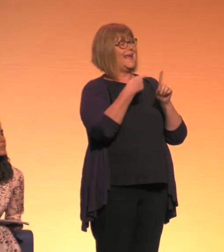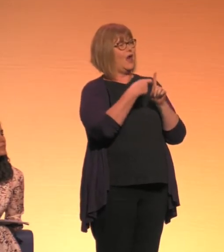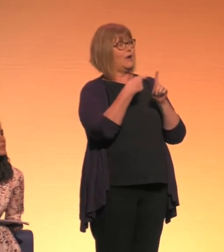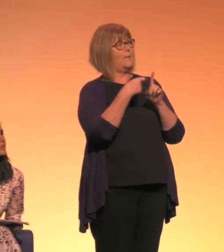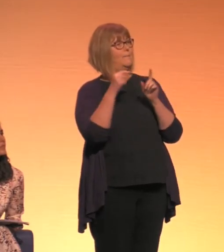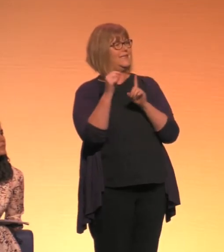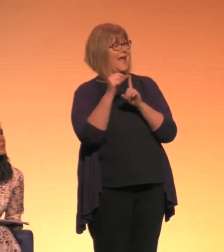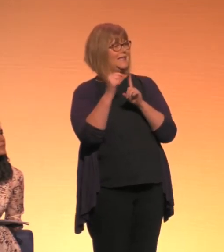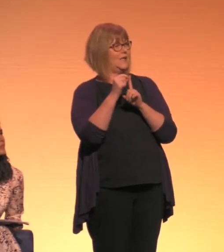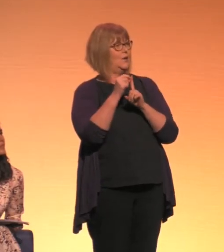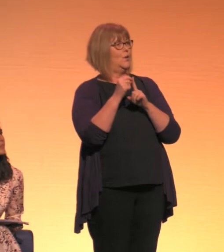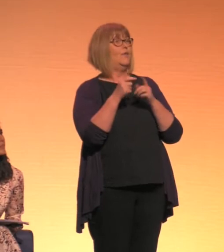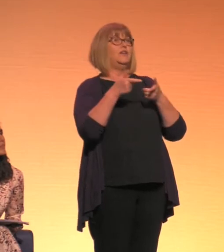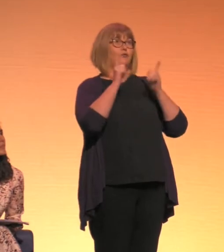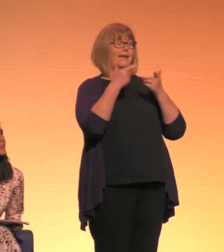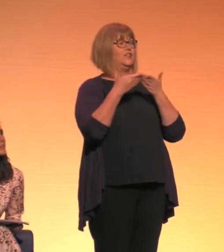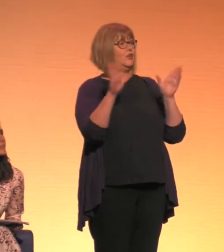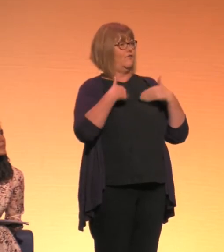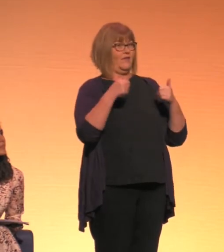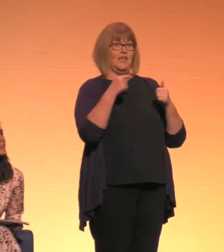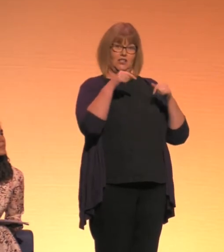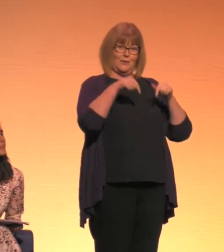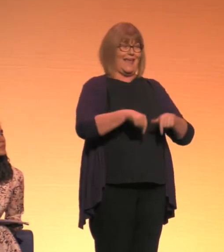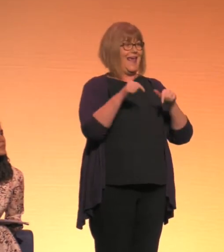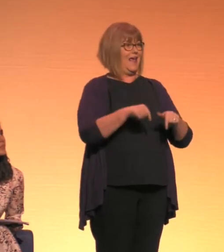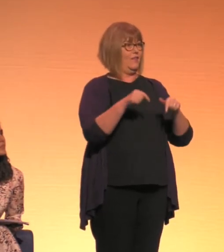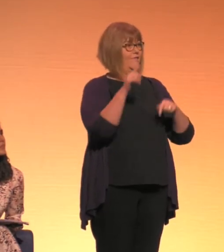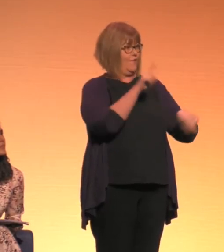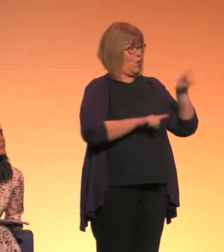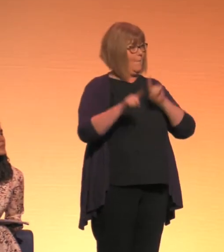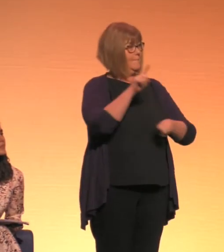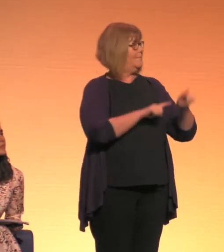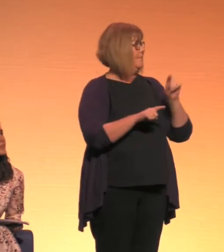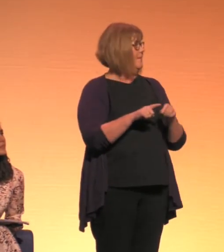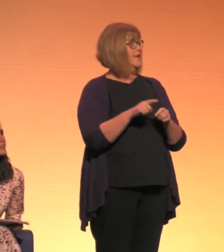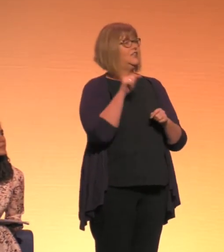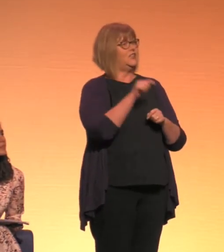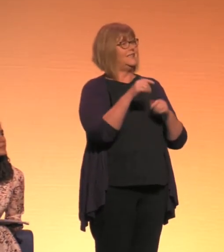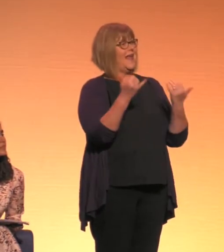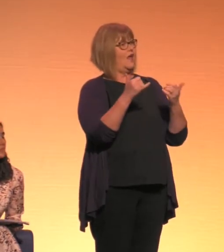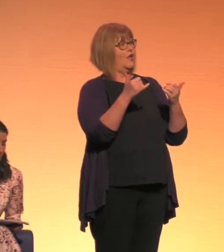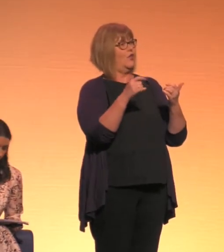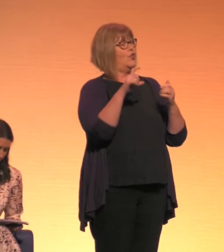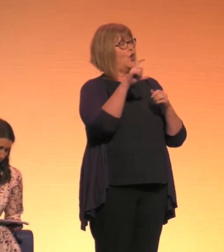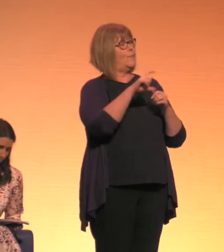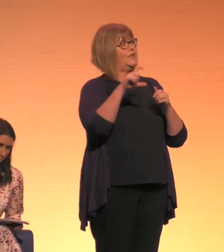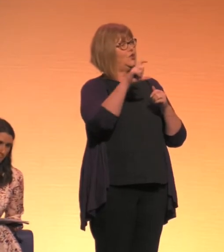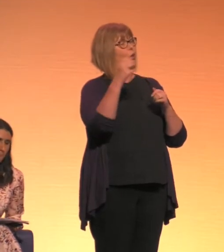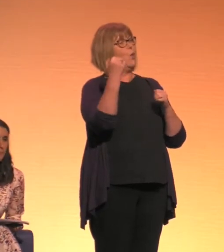She's been here for the forum these last two days. She's now the commissioner at Waikato District Health Board.